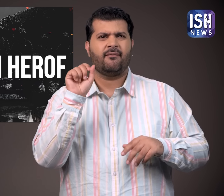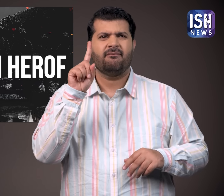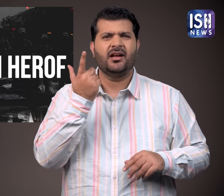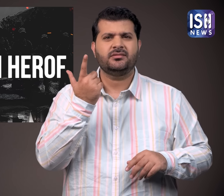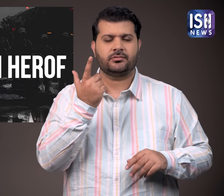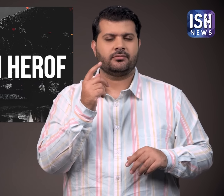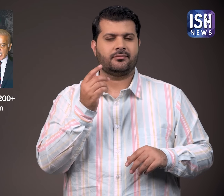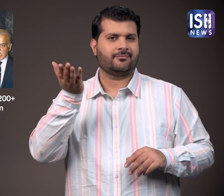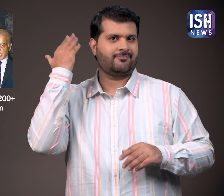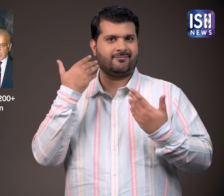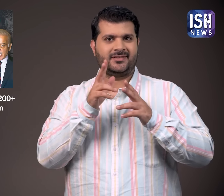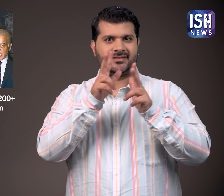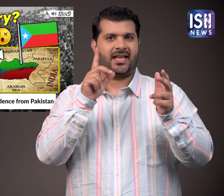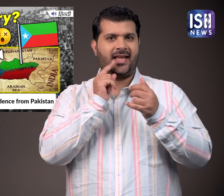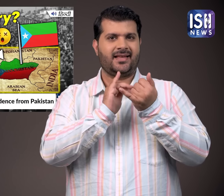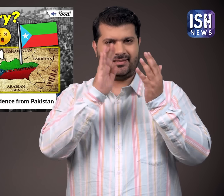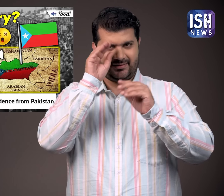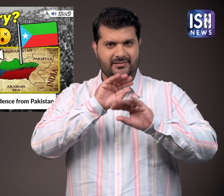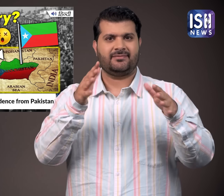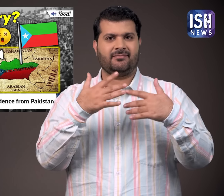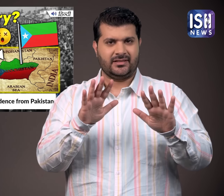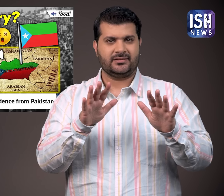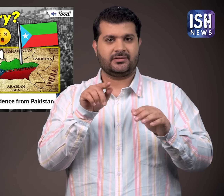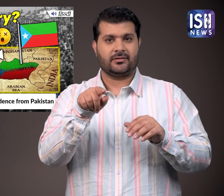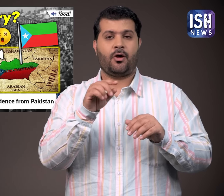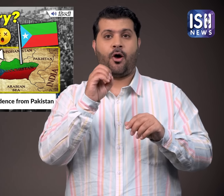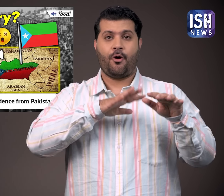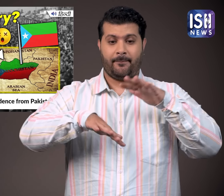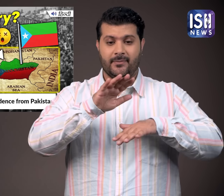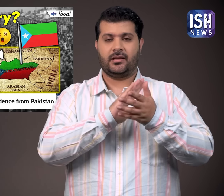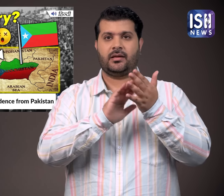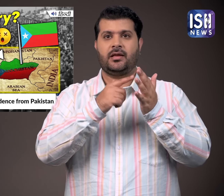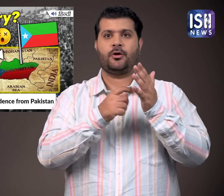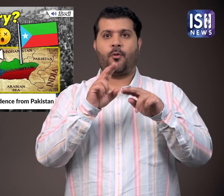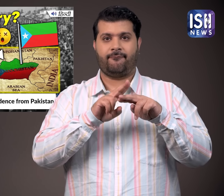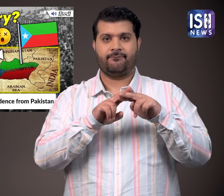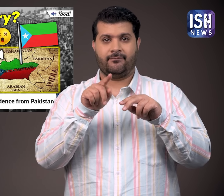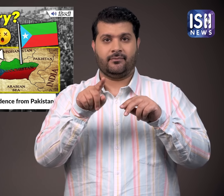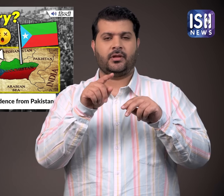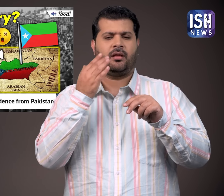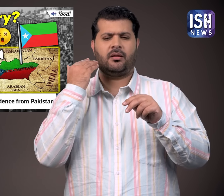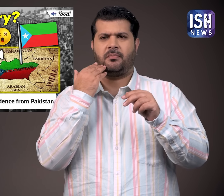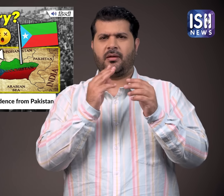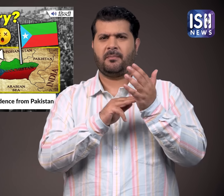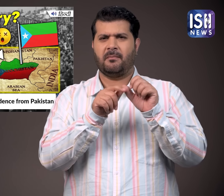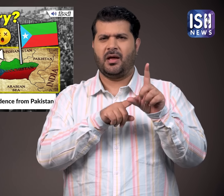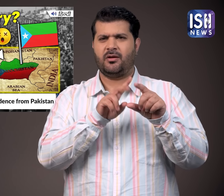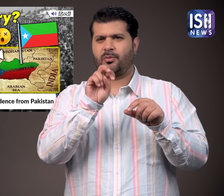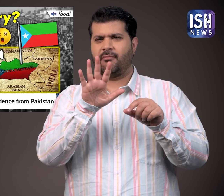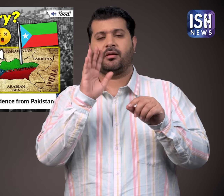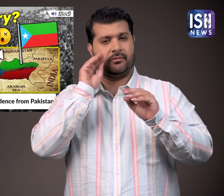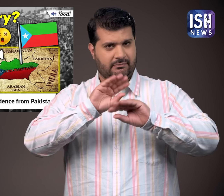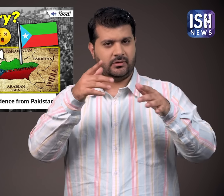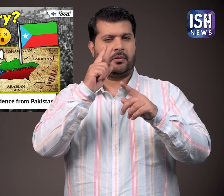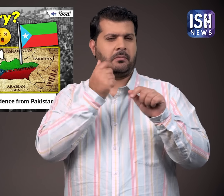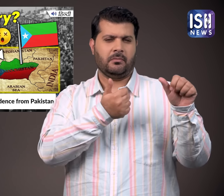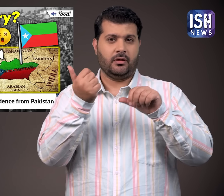Earlier, in May 2025, Balochistan had already launched “Operation Herof”, which ISH News had covered.